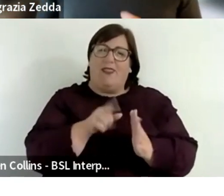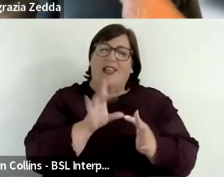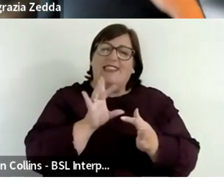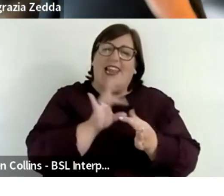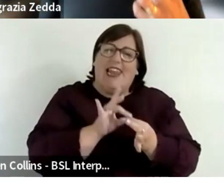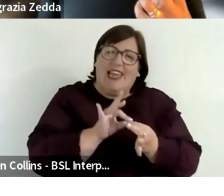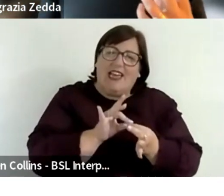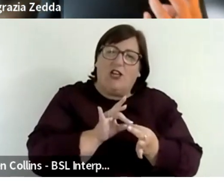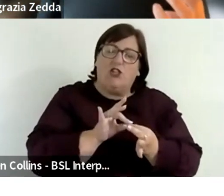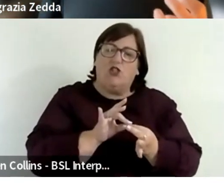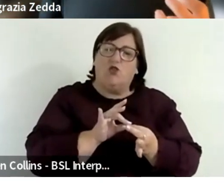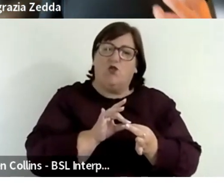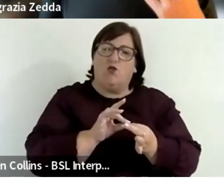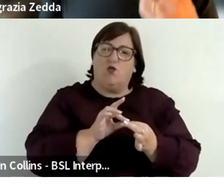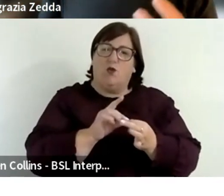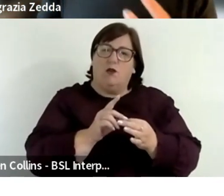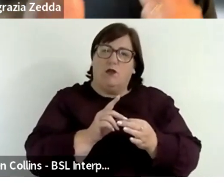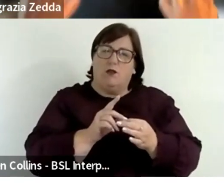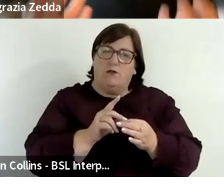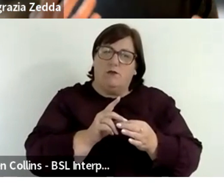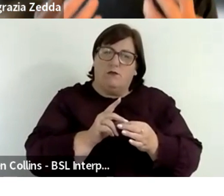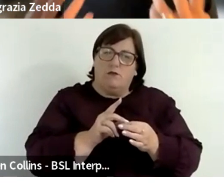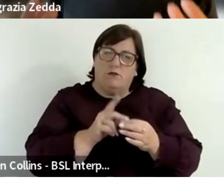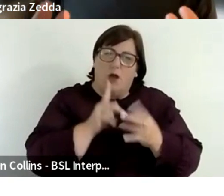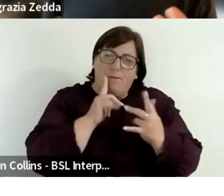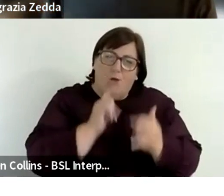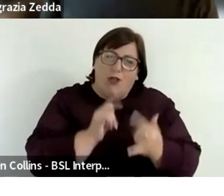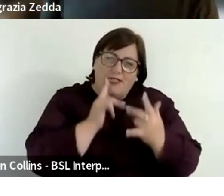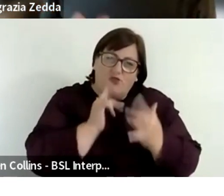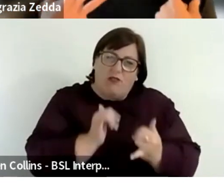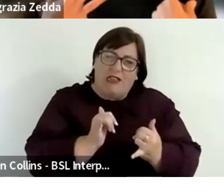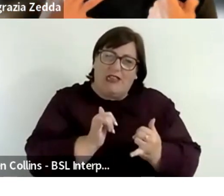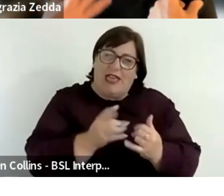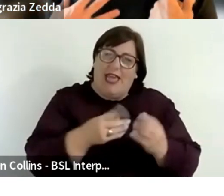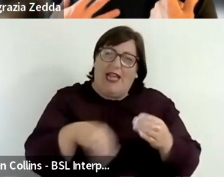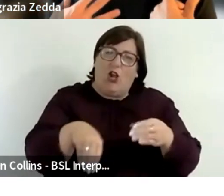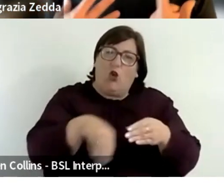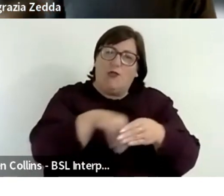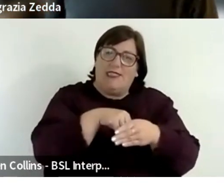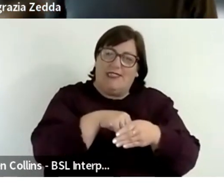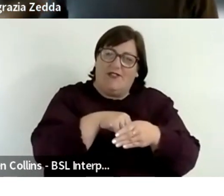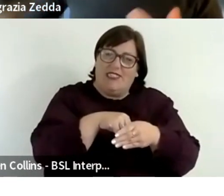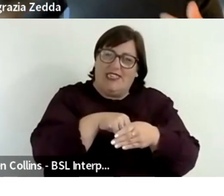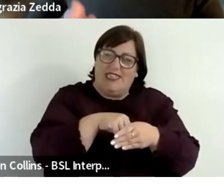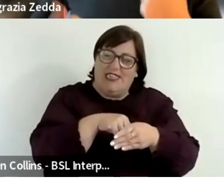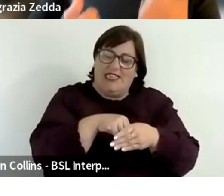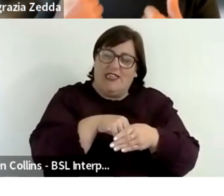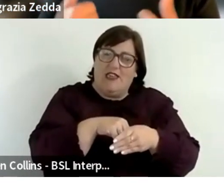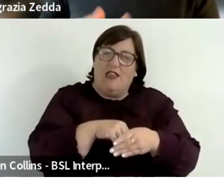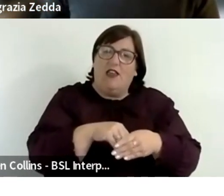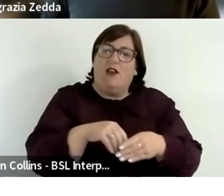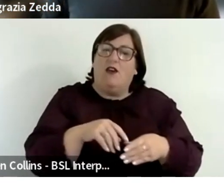And we do this because it needs an independent check. We cannot just say we are doing really well here,